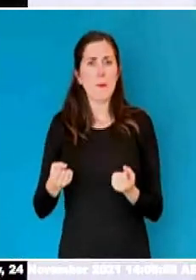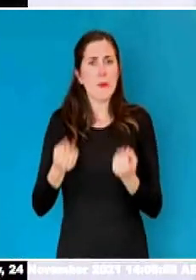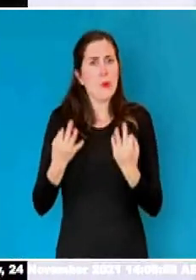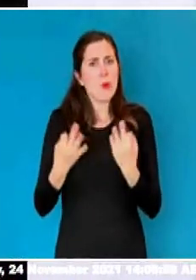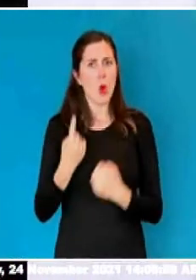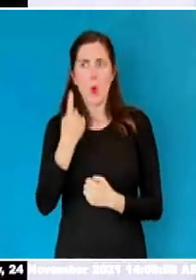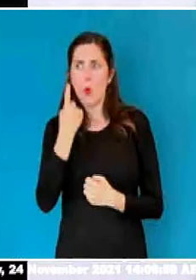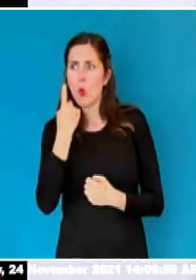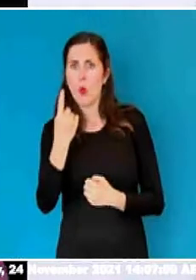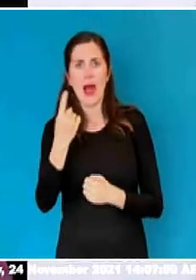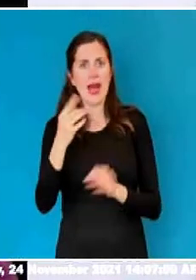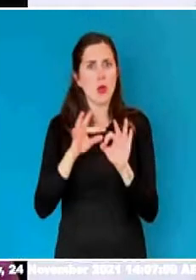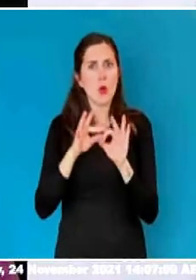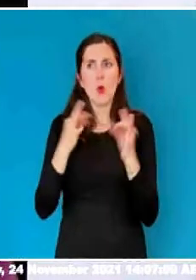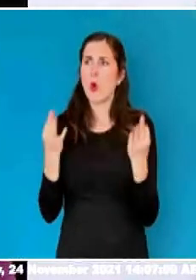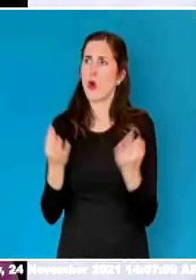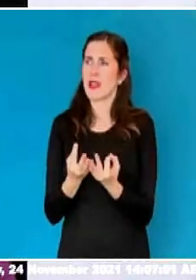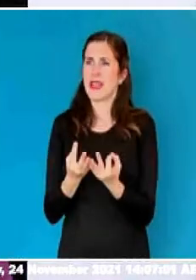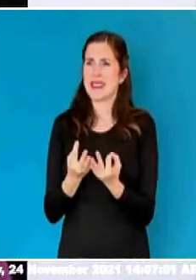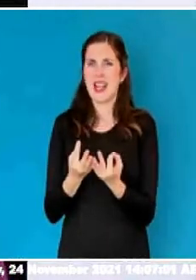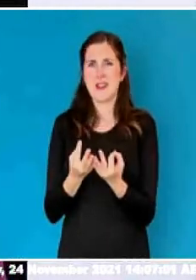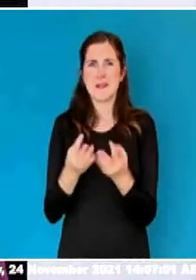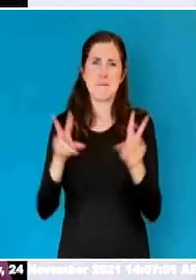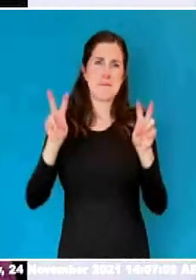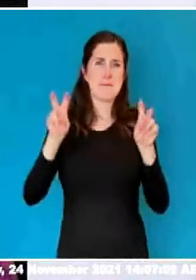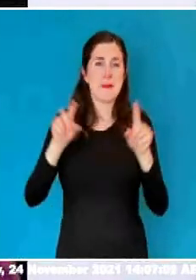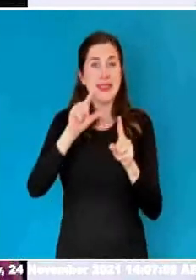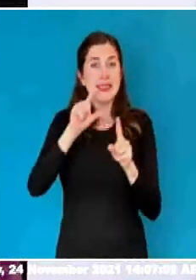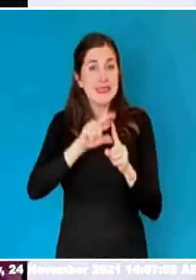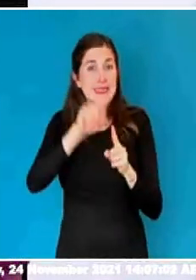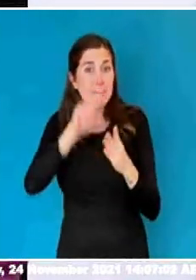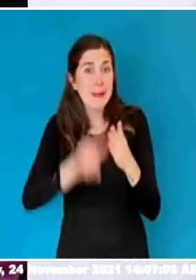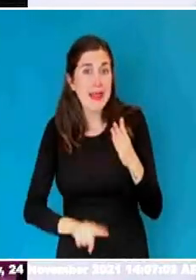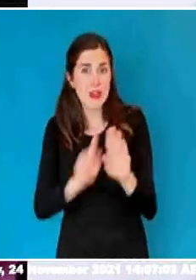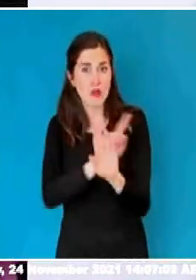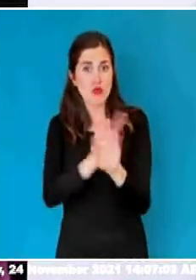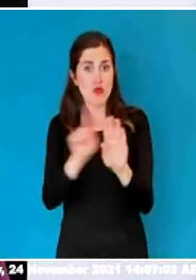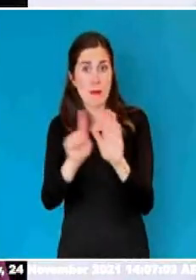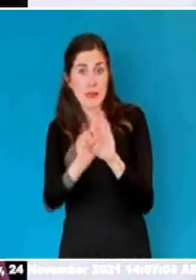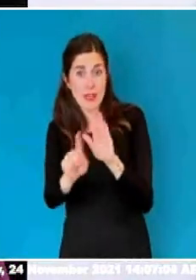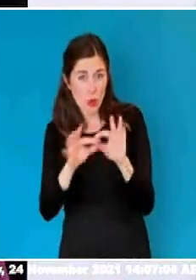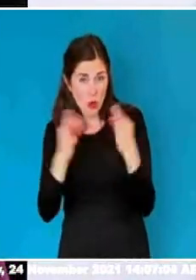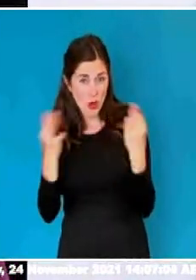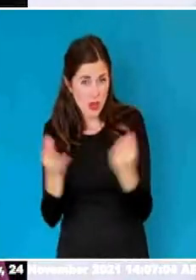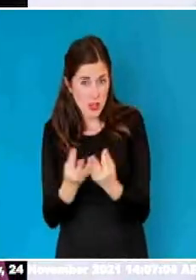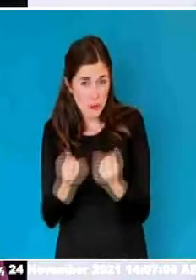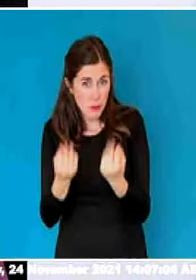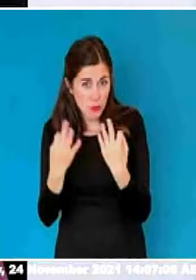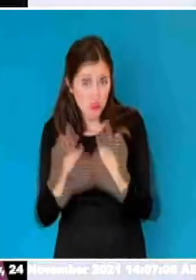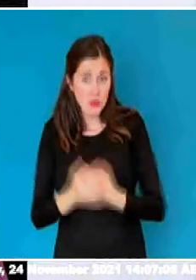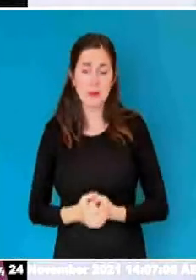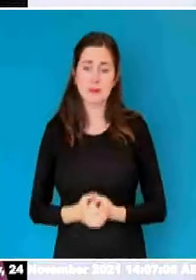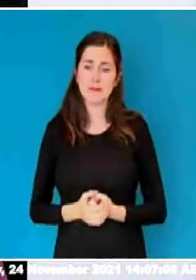be, if I could loosely describe, a disability representative organisation? That is correct.